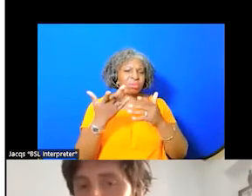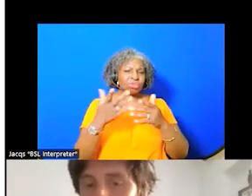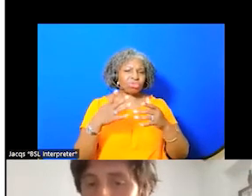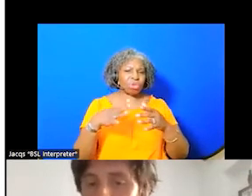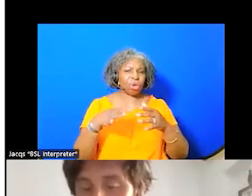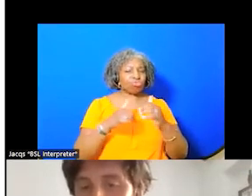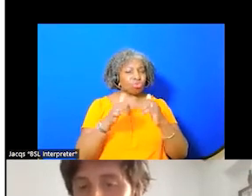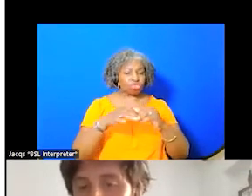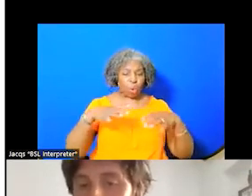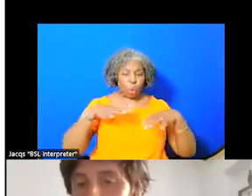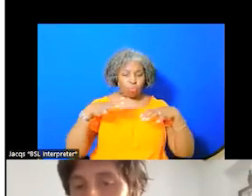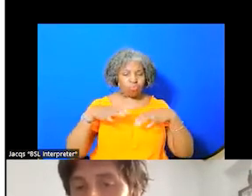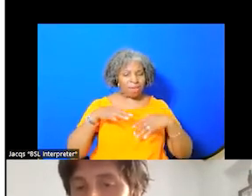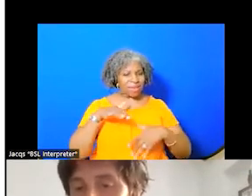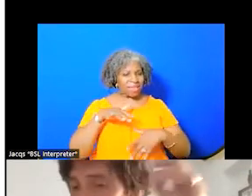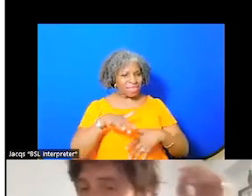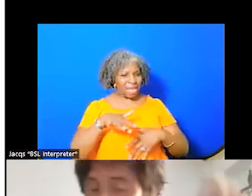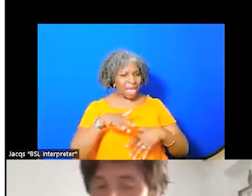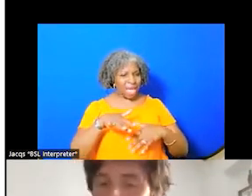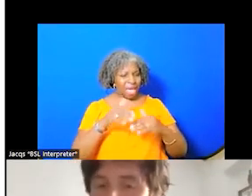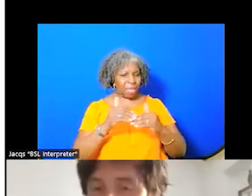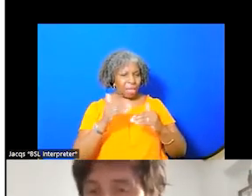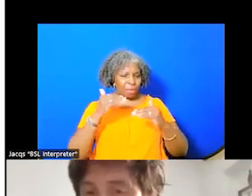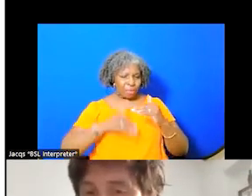So, it's kind of like if you look at the bottom field, that's kind of the scenario that we're